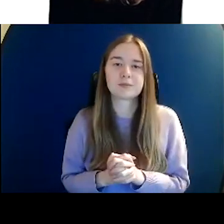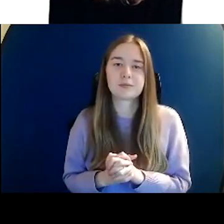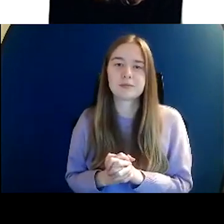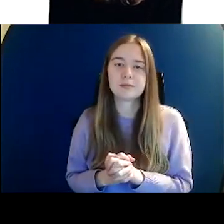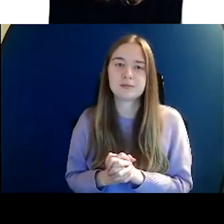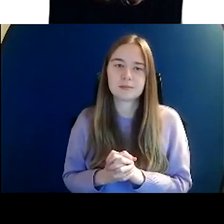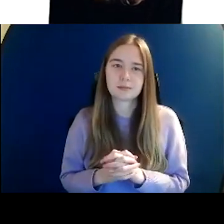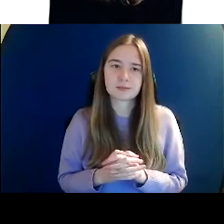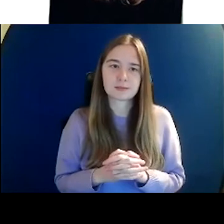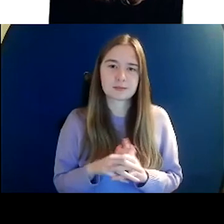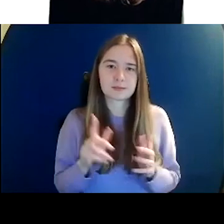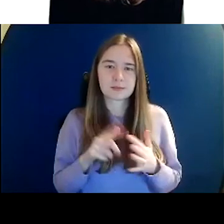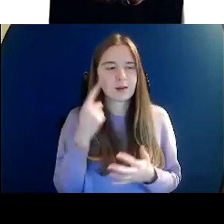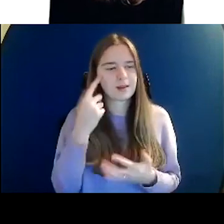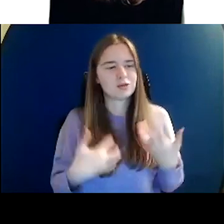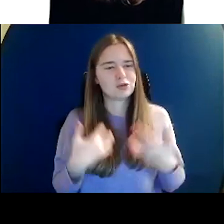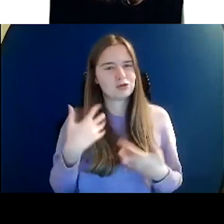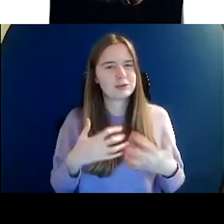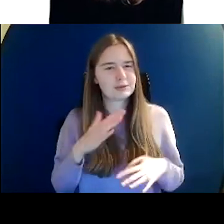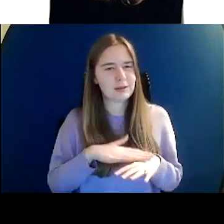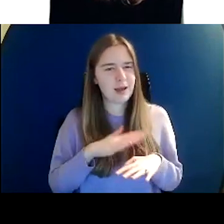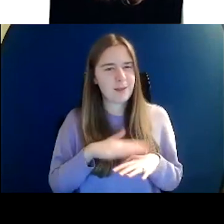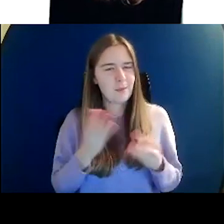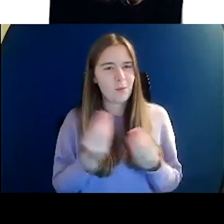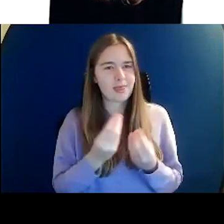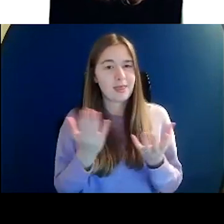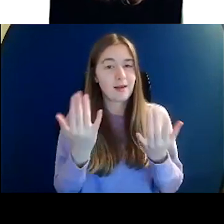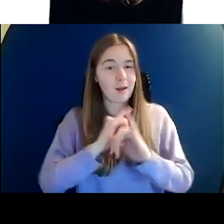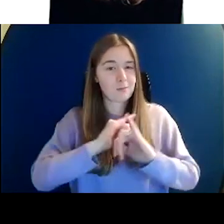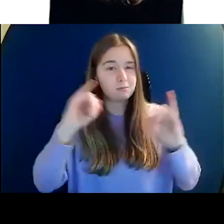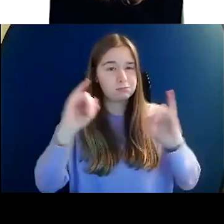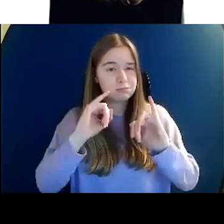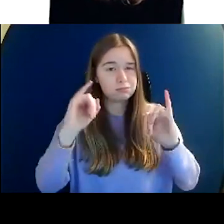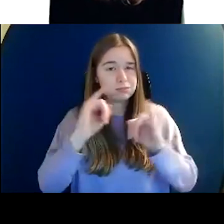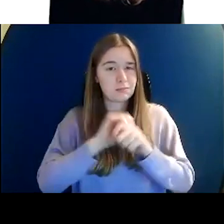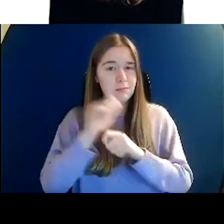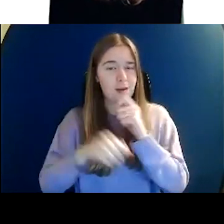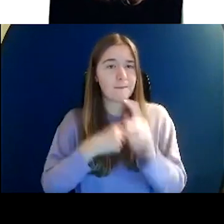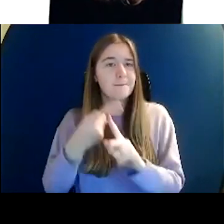it's an interesting time with the climate emergency becoming acute, and the focus of COP,